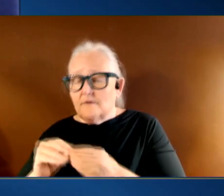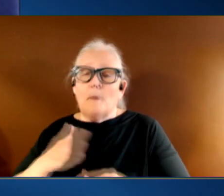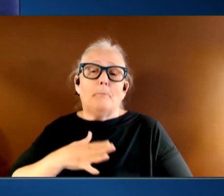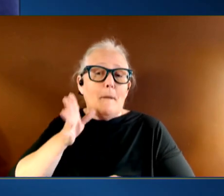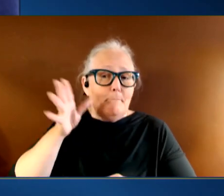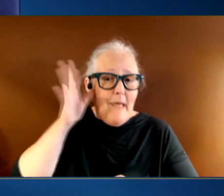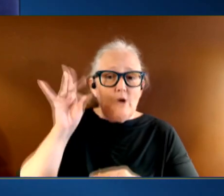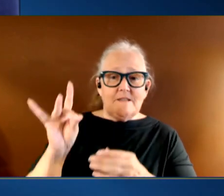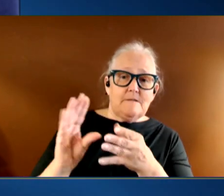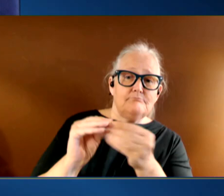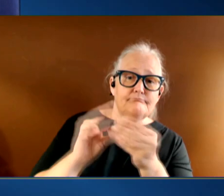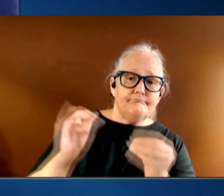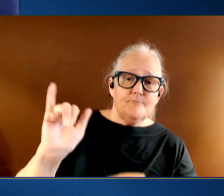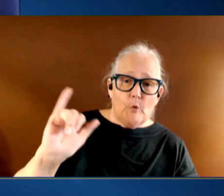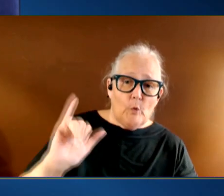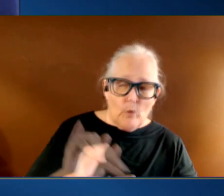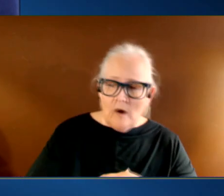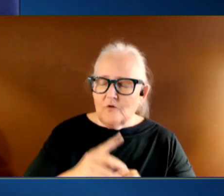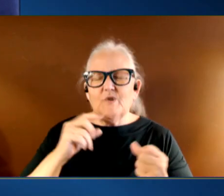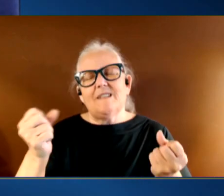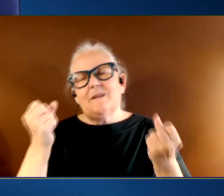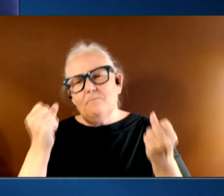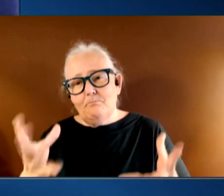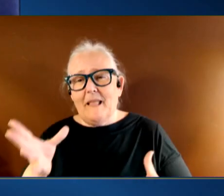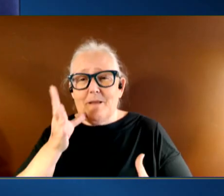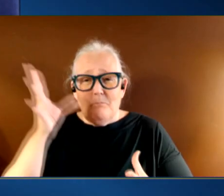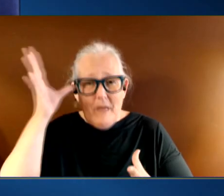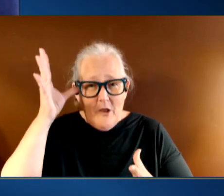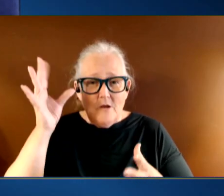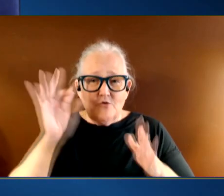there are lots of sickle cell parents. And I really want to shout out some of our sickle